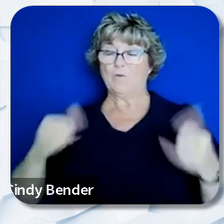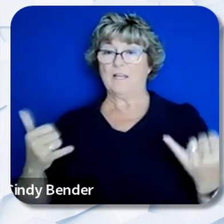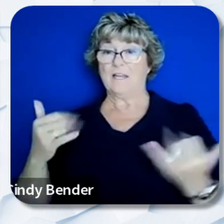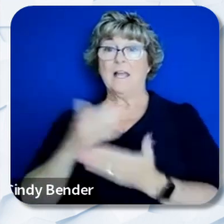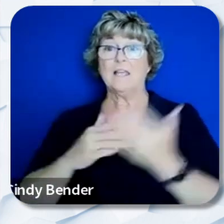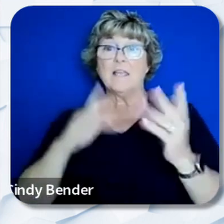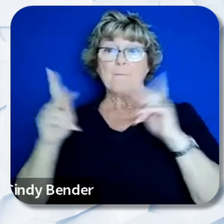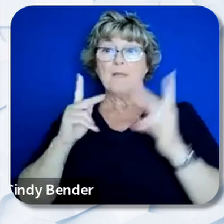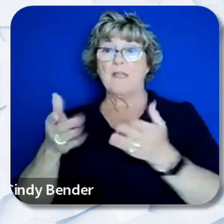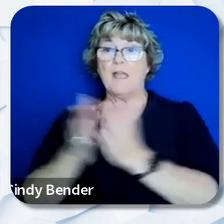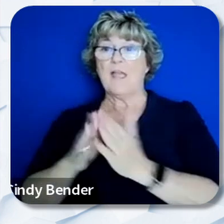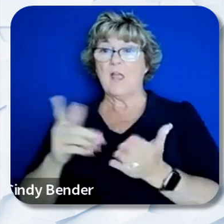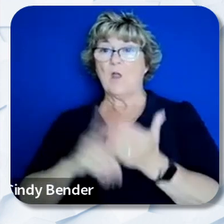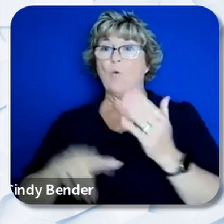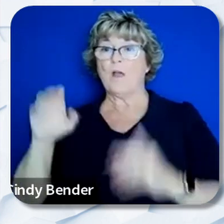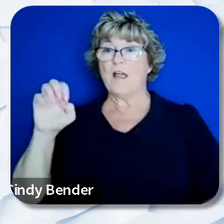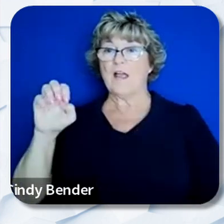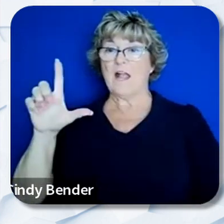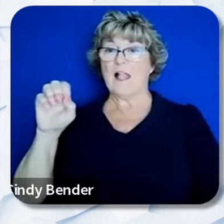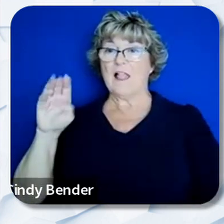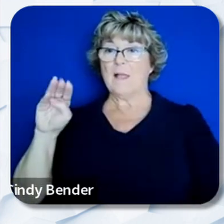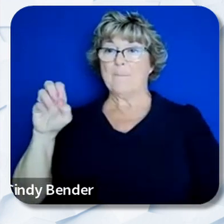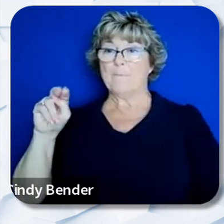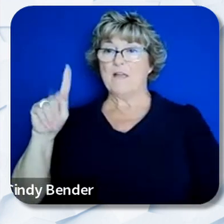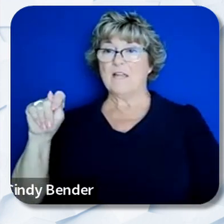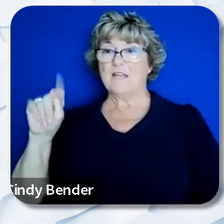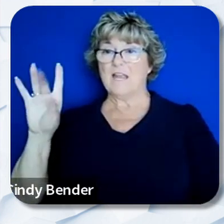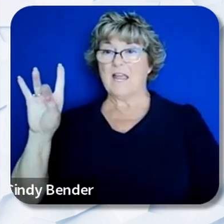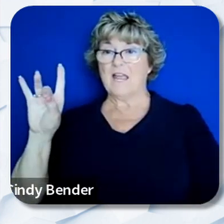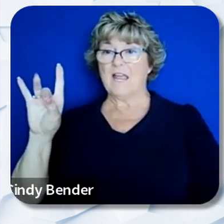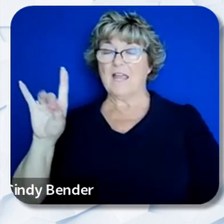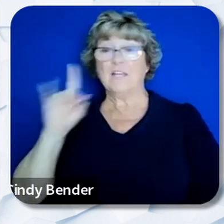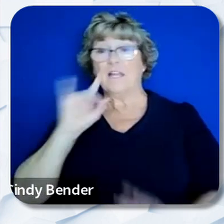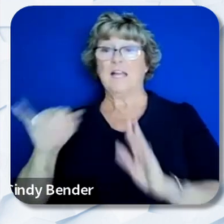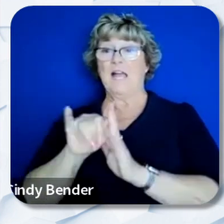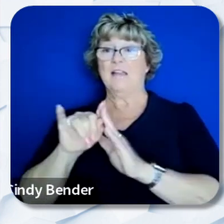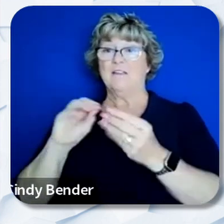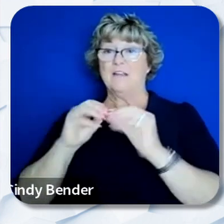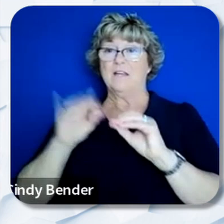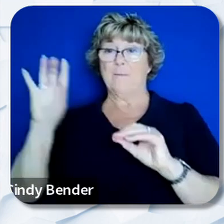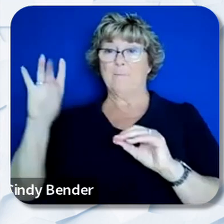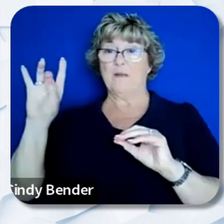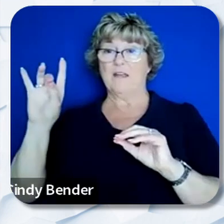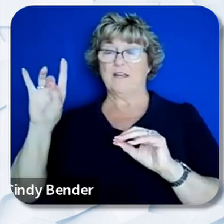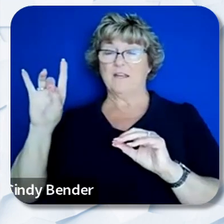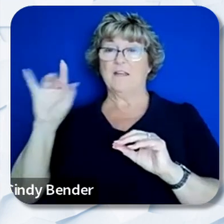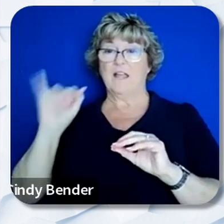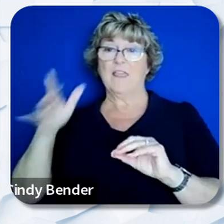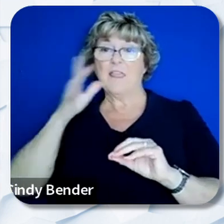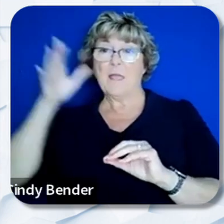asking about what is Element 8. What is Indicator 8? Indicator 8 is the parent input indicator.